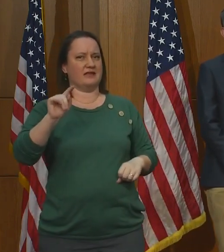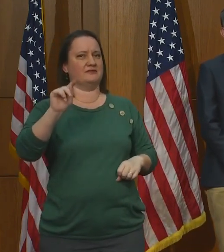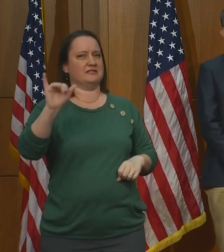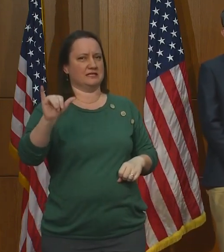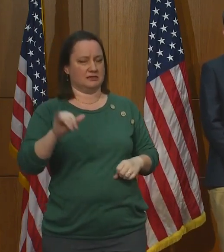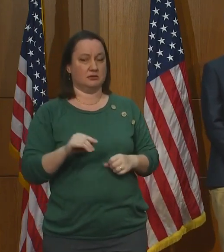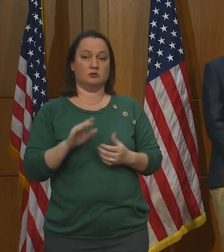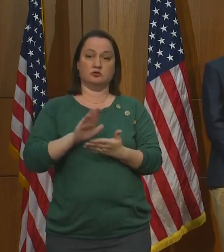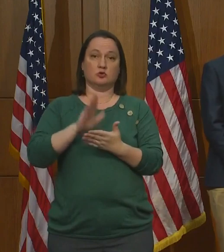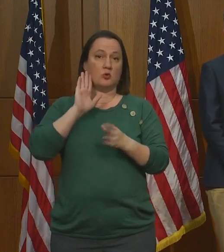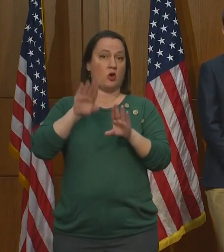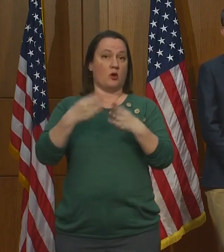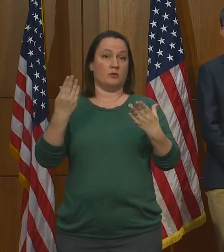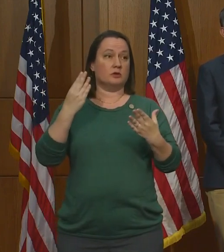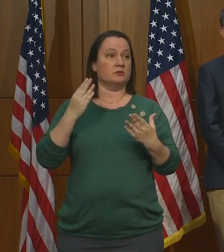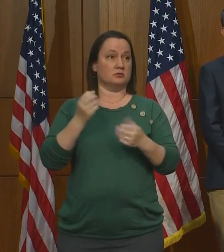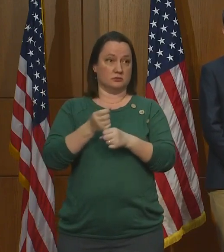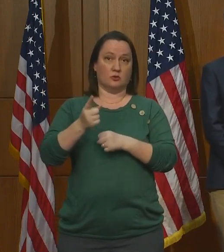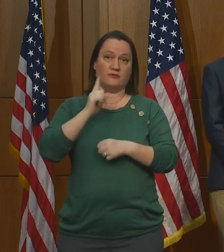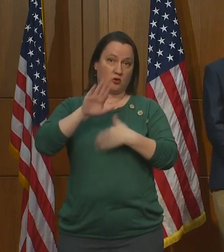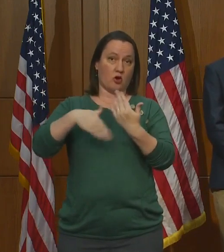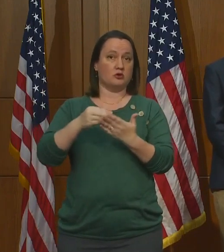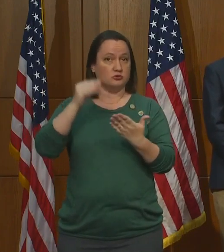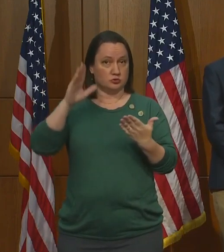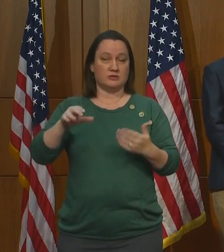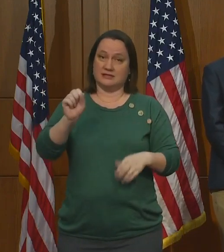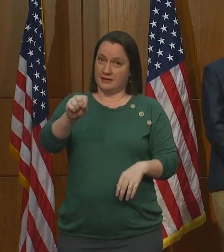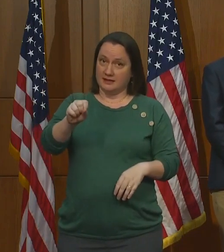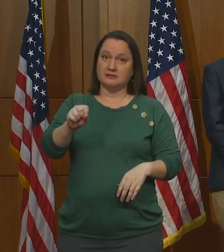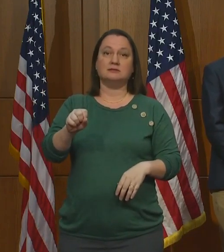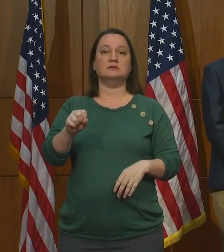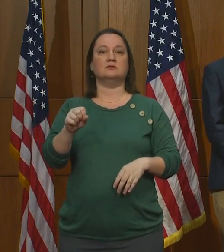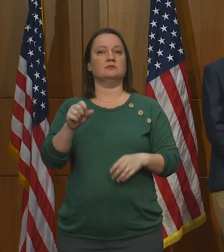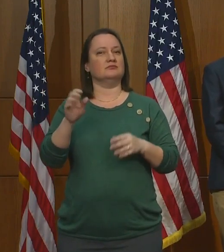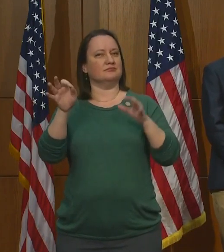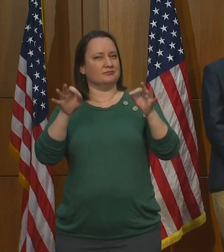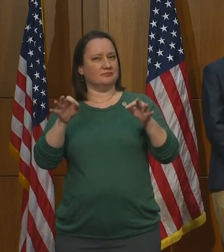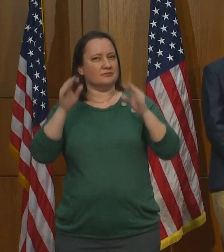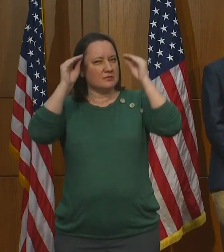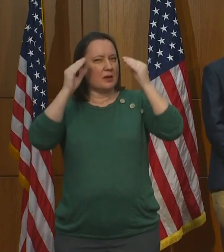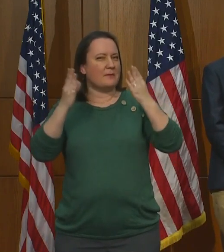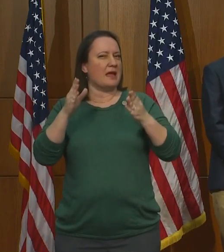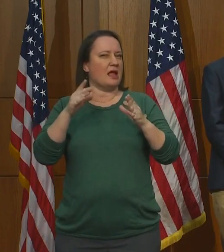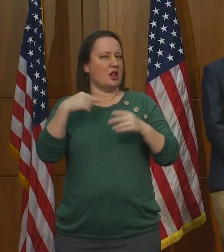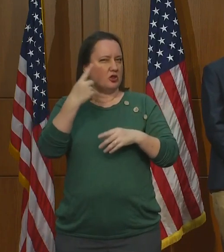STUDENTS AND STAFF. SCHOOLS WILL OPEN FOR AUSTIN'S NEXT YEAR BUT AS THE GOVERNOR SAID